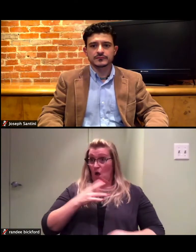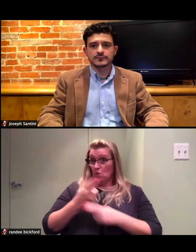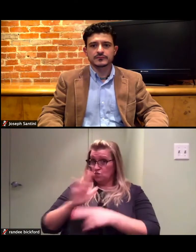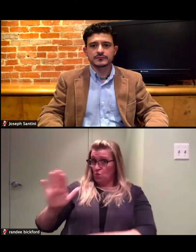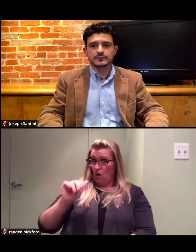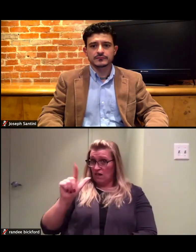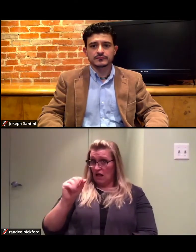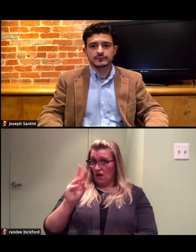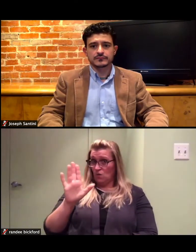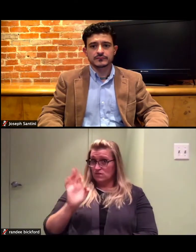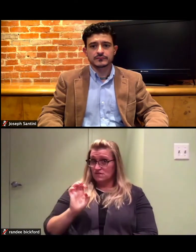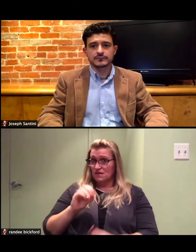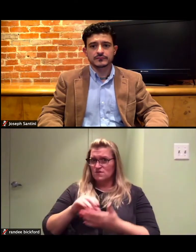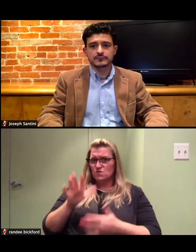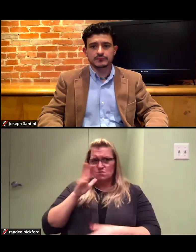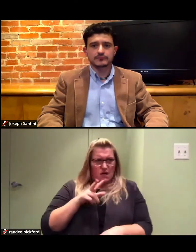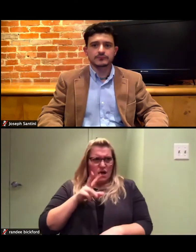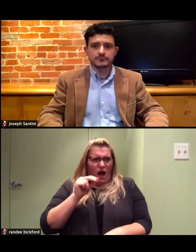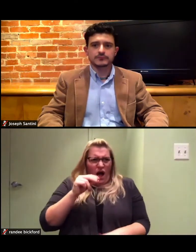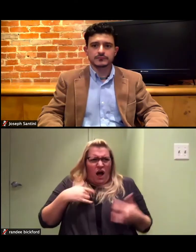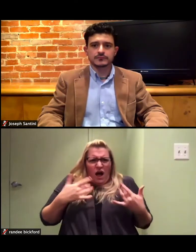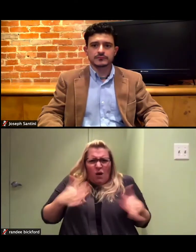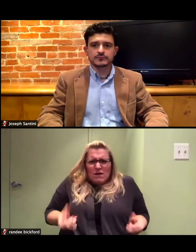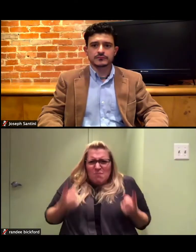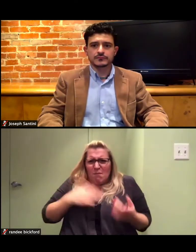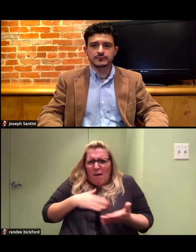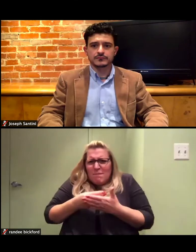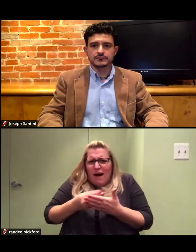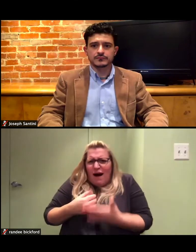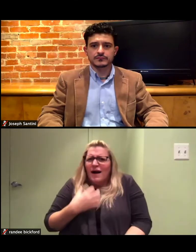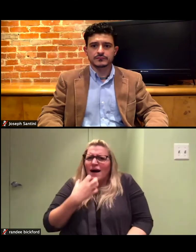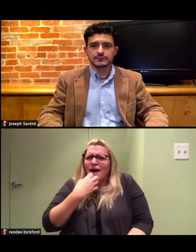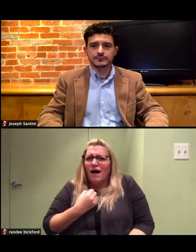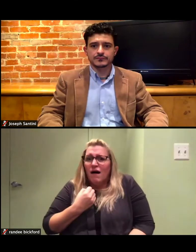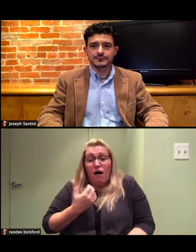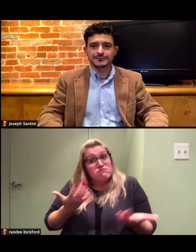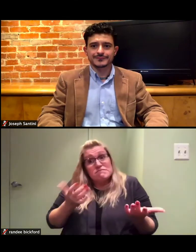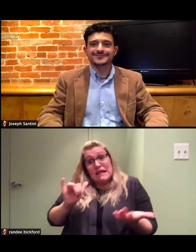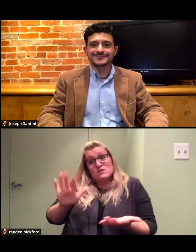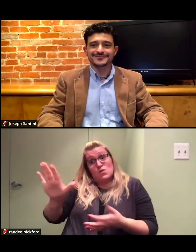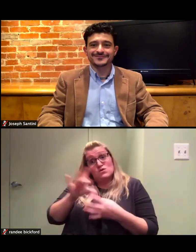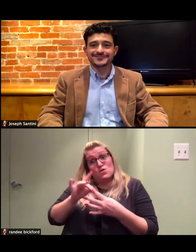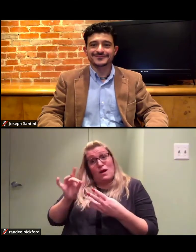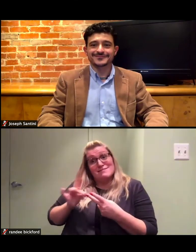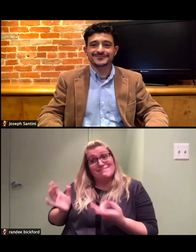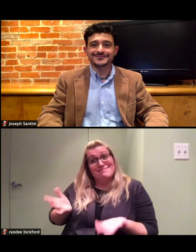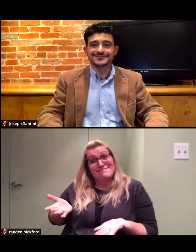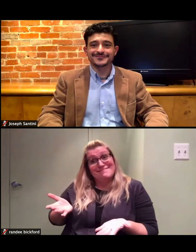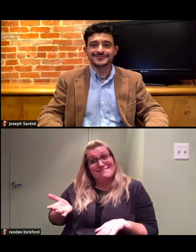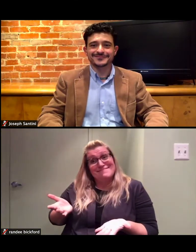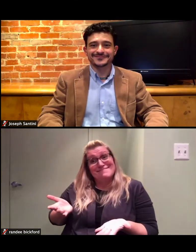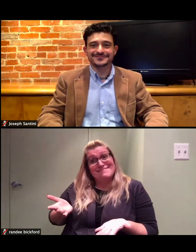that they're not gonna buy something, that they can use their allowance. And kids often feel like, "No, I don't wanna spend that money.